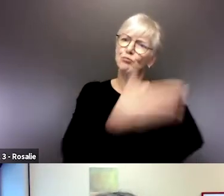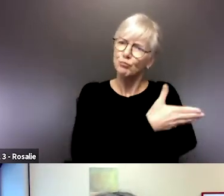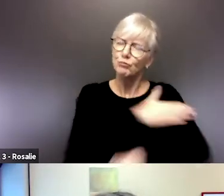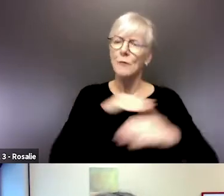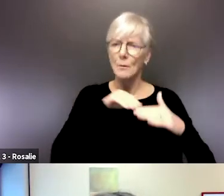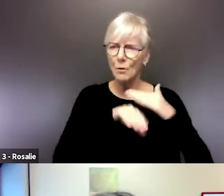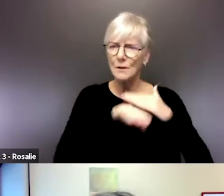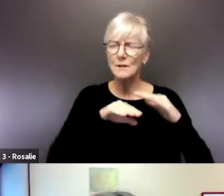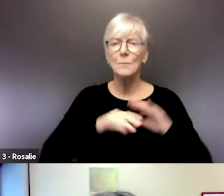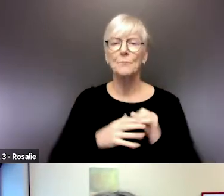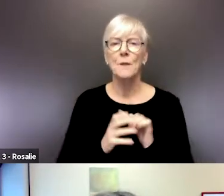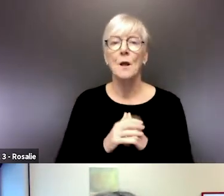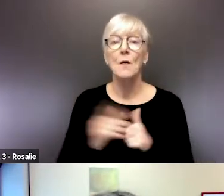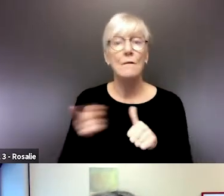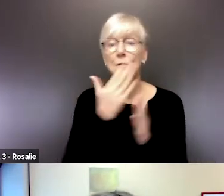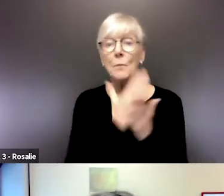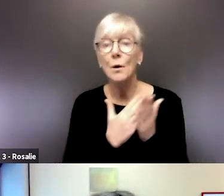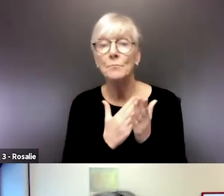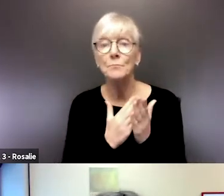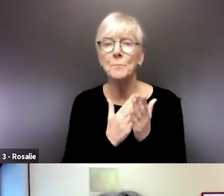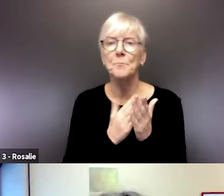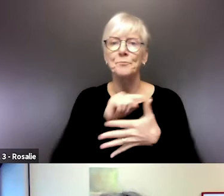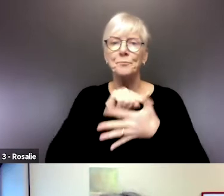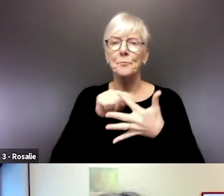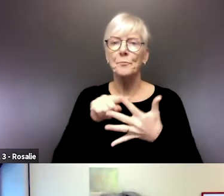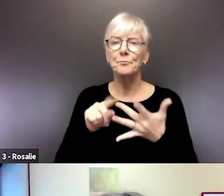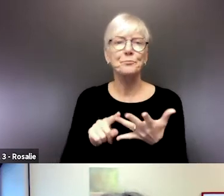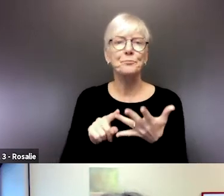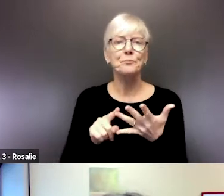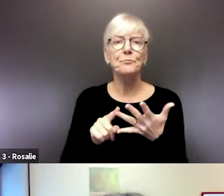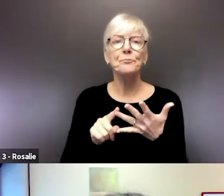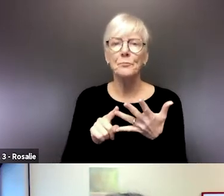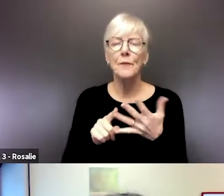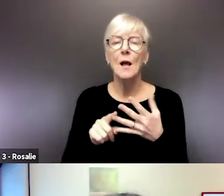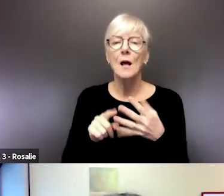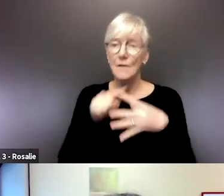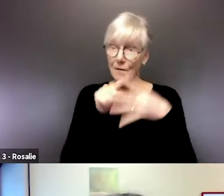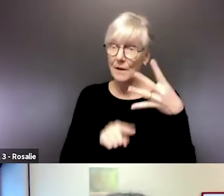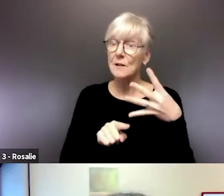present the different aspects that must be considered before implementing the support